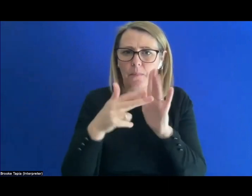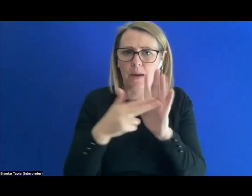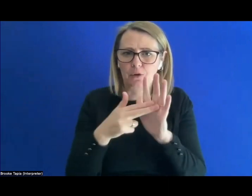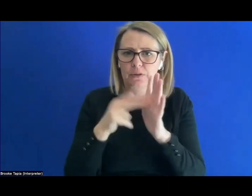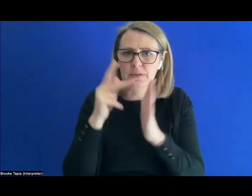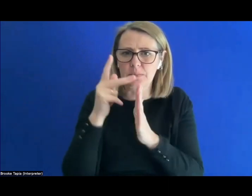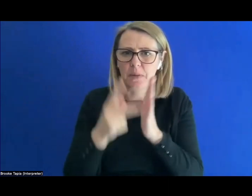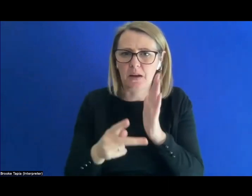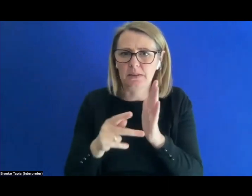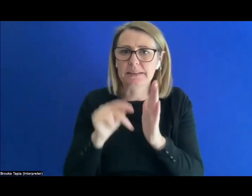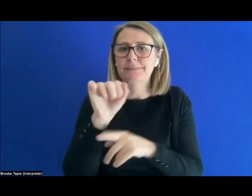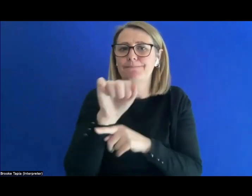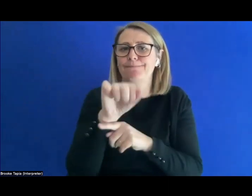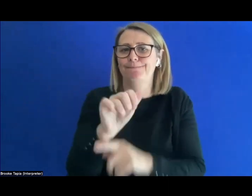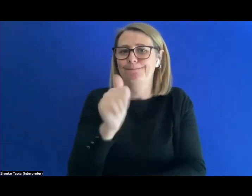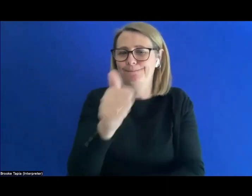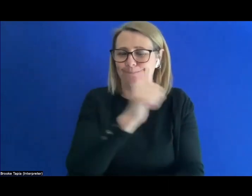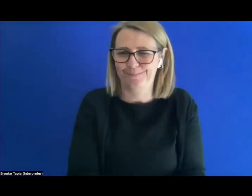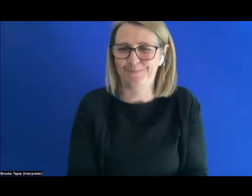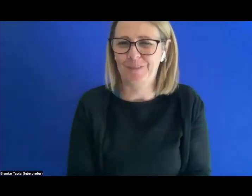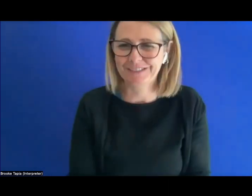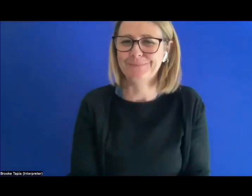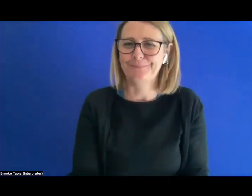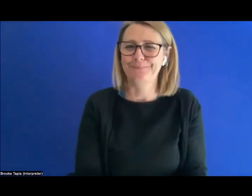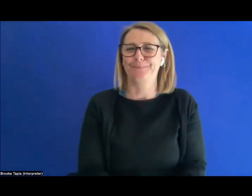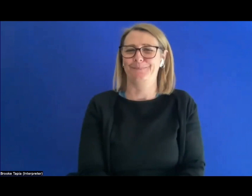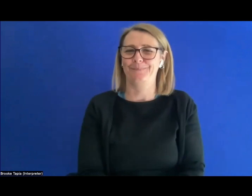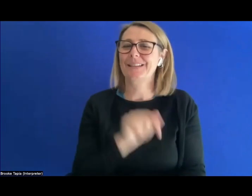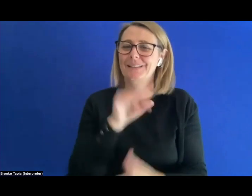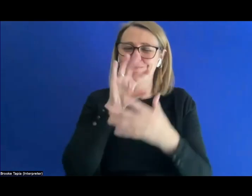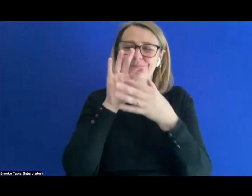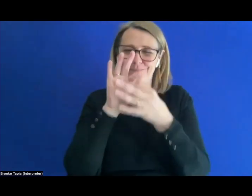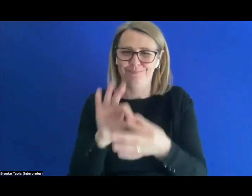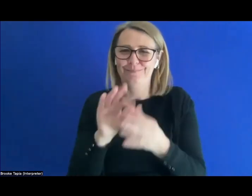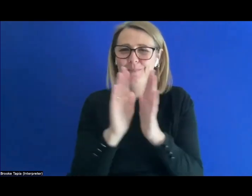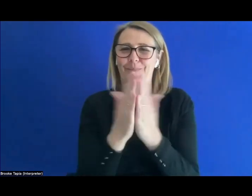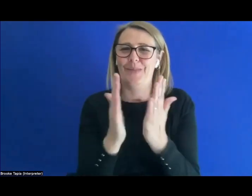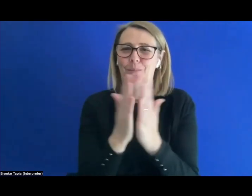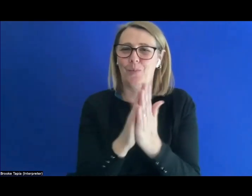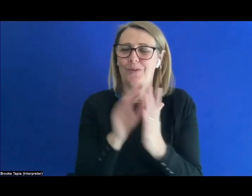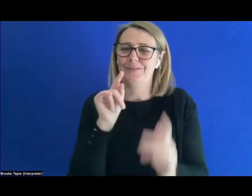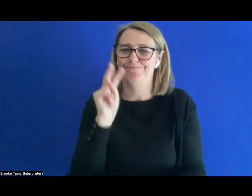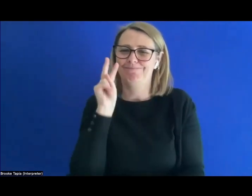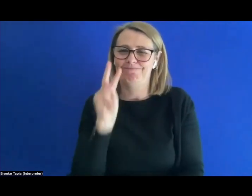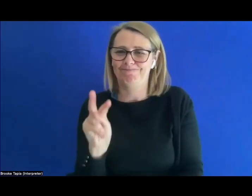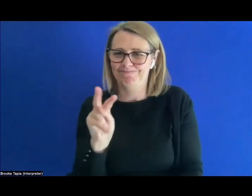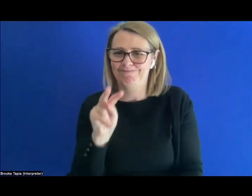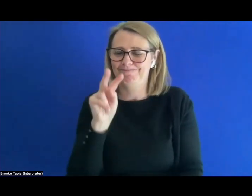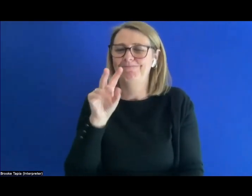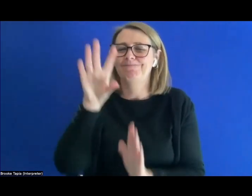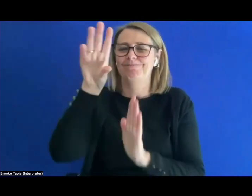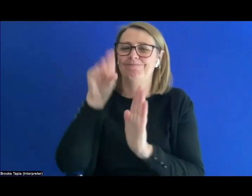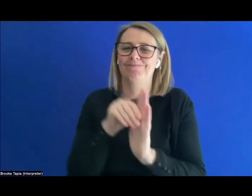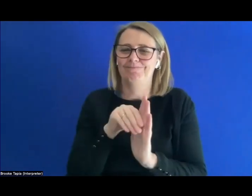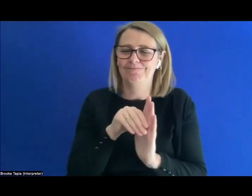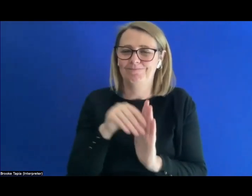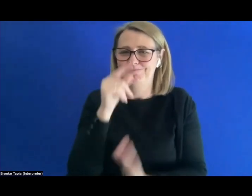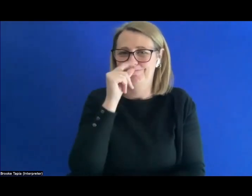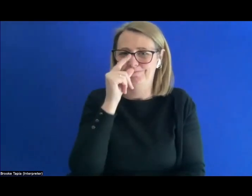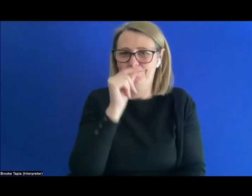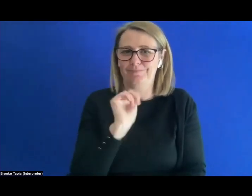me. Yes, great, it does. It leads you to the booklet that you can download and have a try.